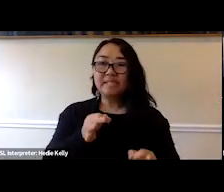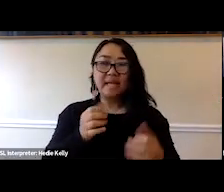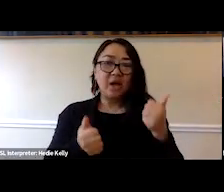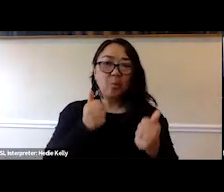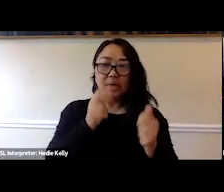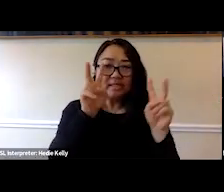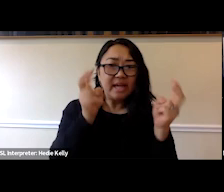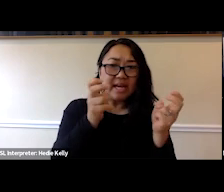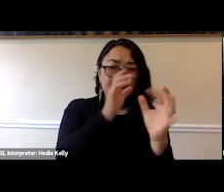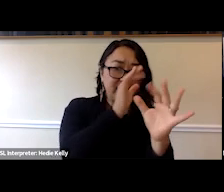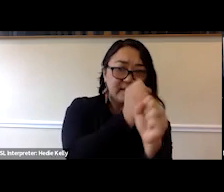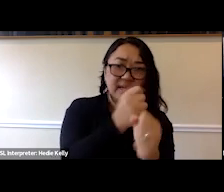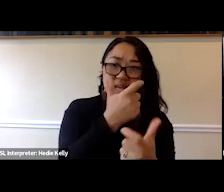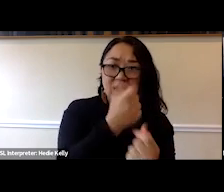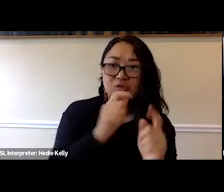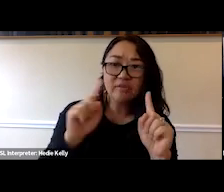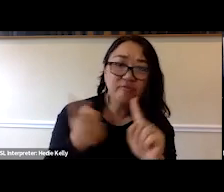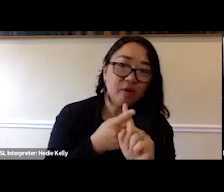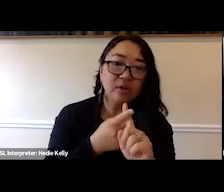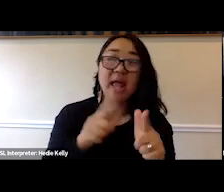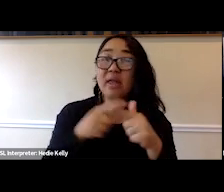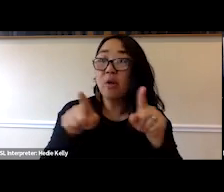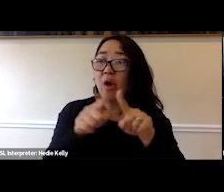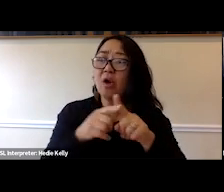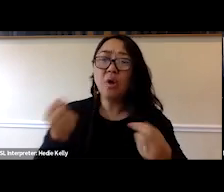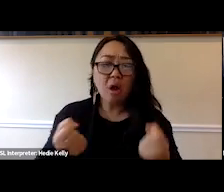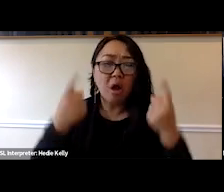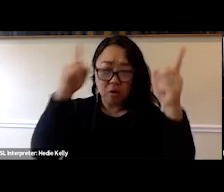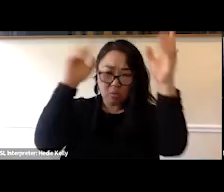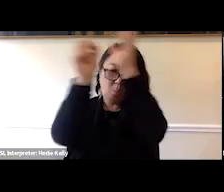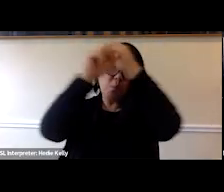They also get to get oriented to what this content is about, to be what this content